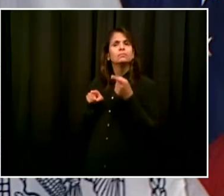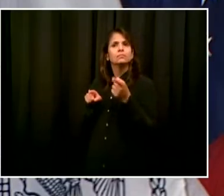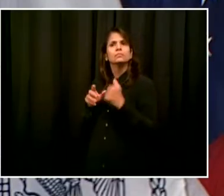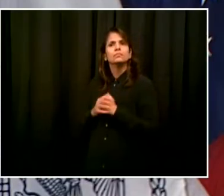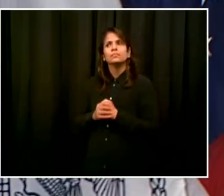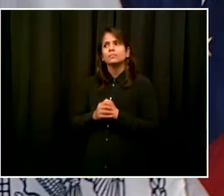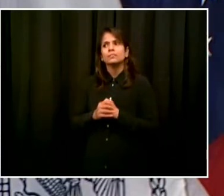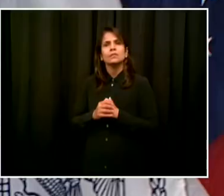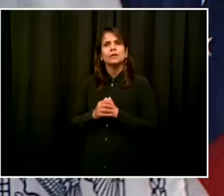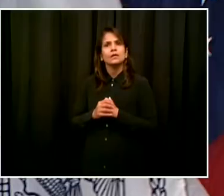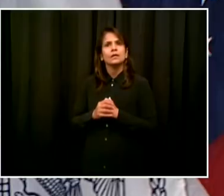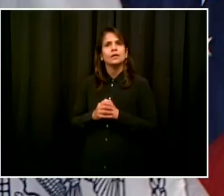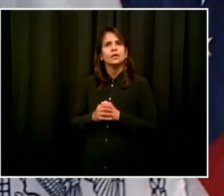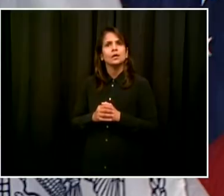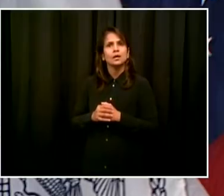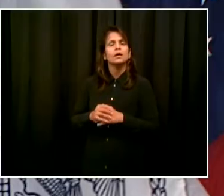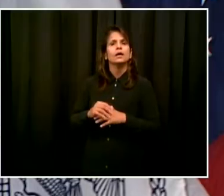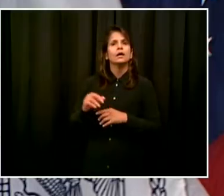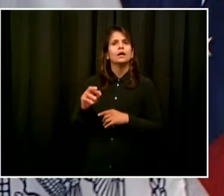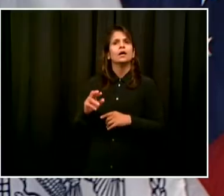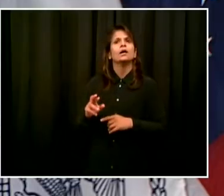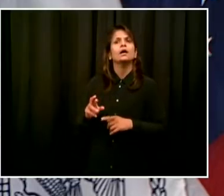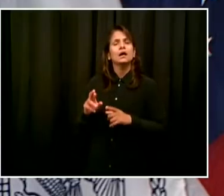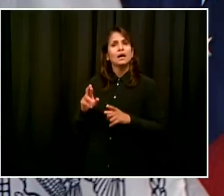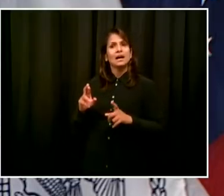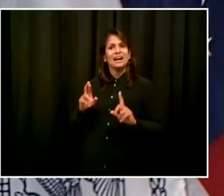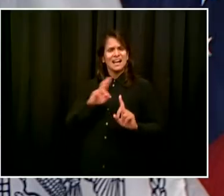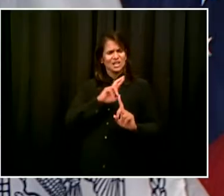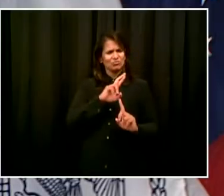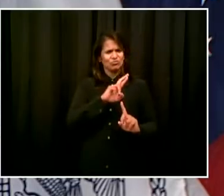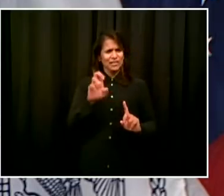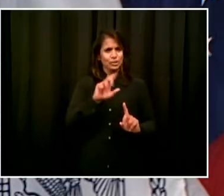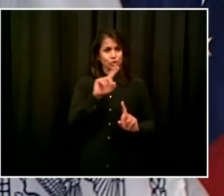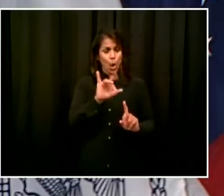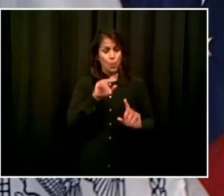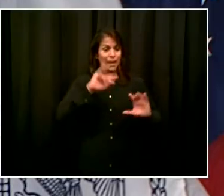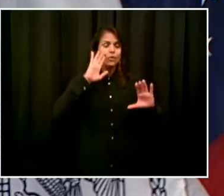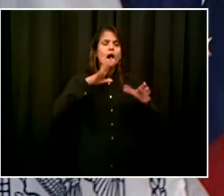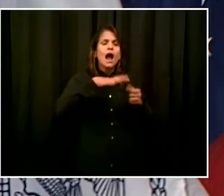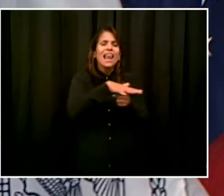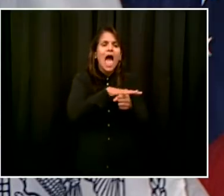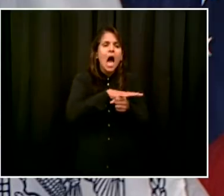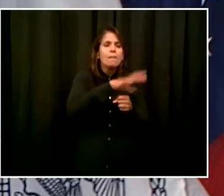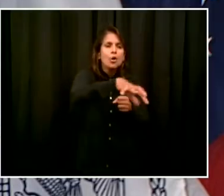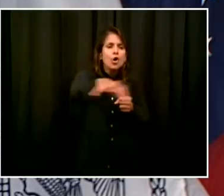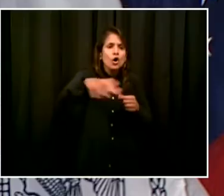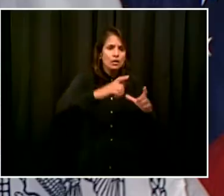WE BELIEVE THESE AREN'T FOR THEM, BUT FOR INCOMING HIGHER INCOME